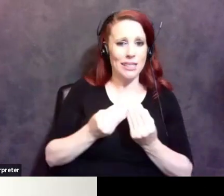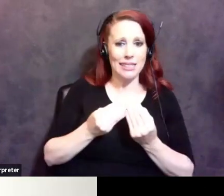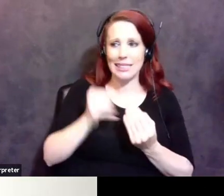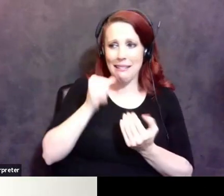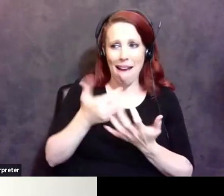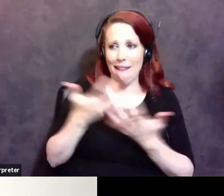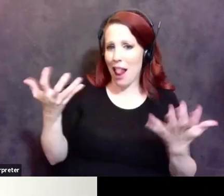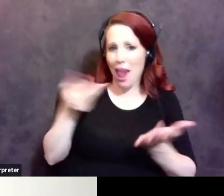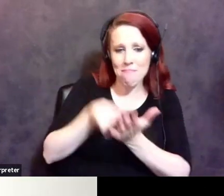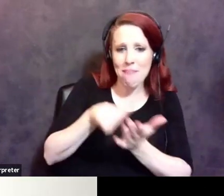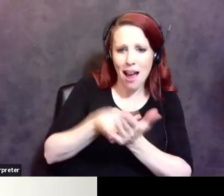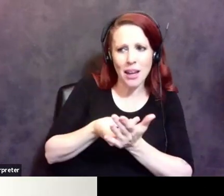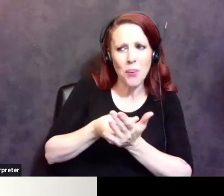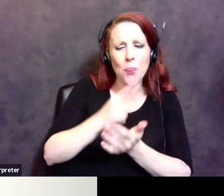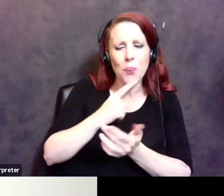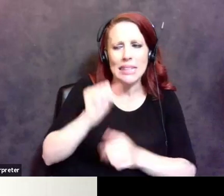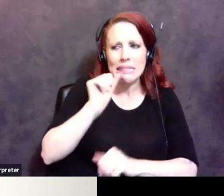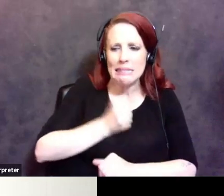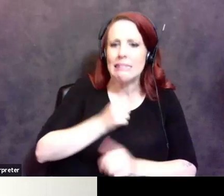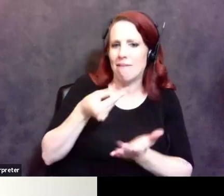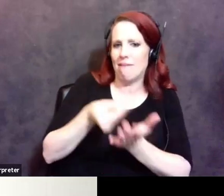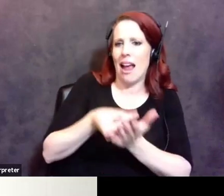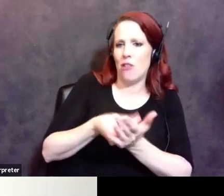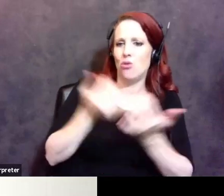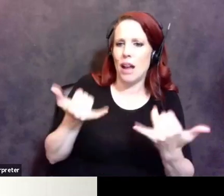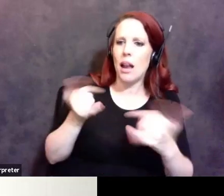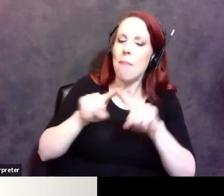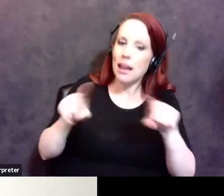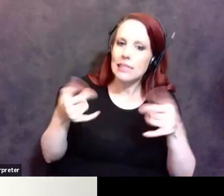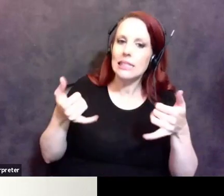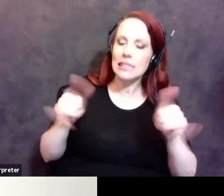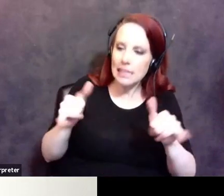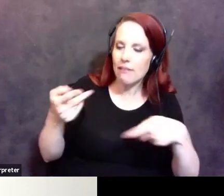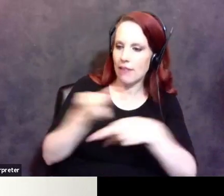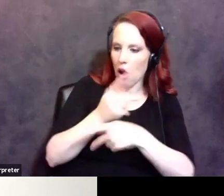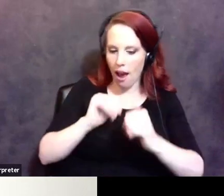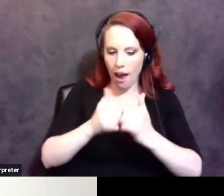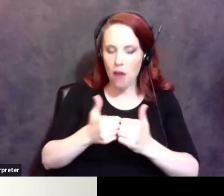right now but we have still figured out a way to have Maggie, to have Jasmine, to make